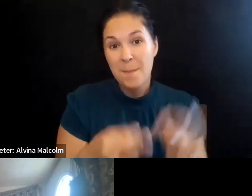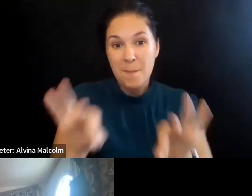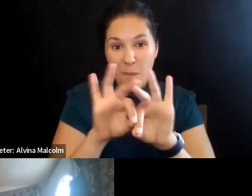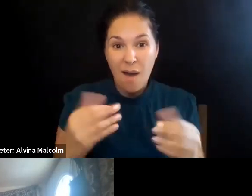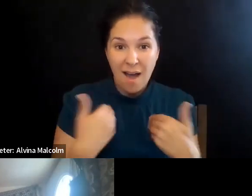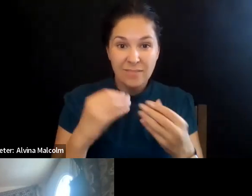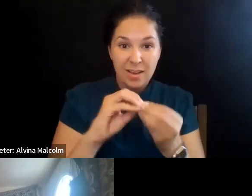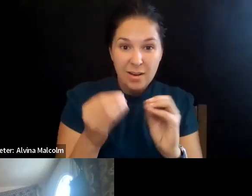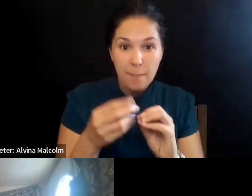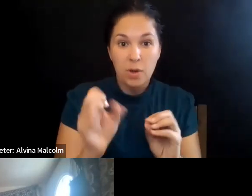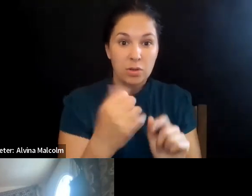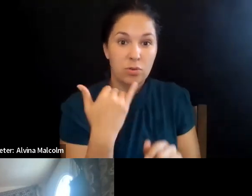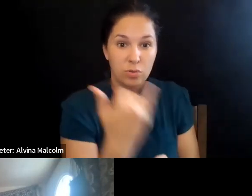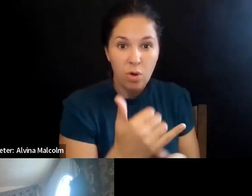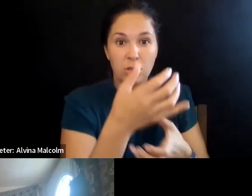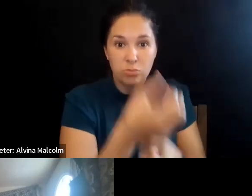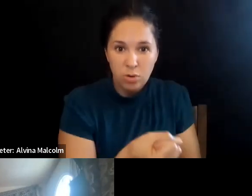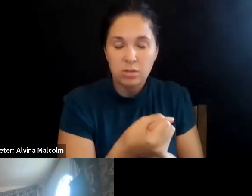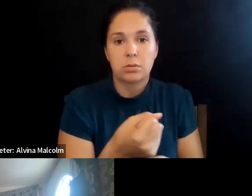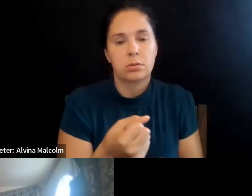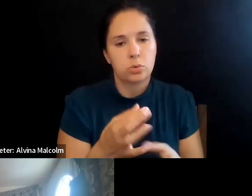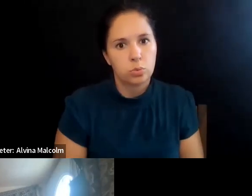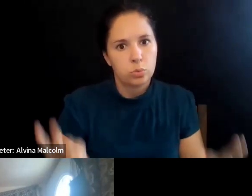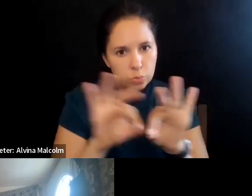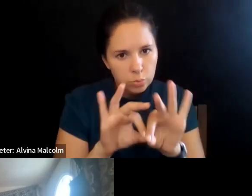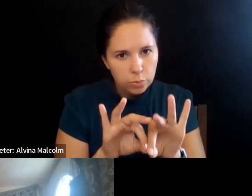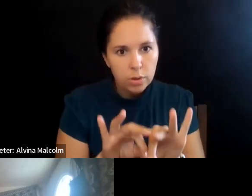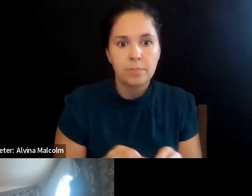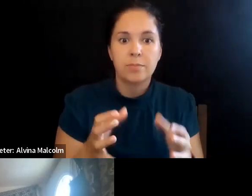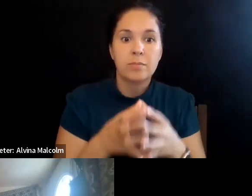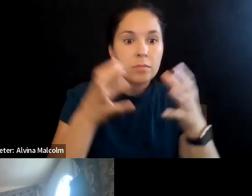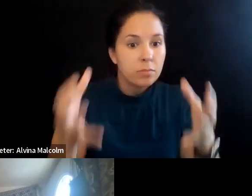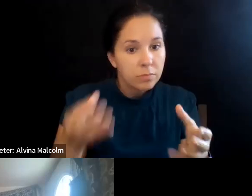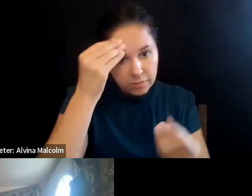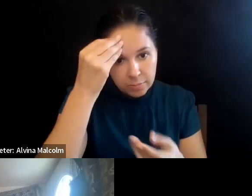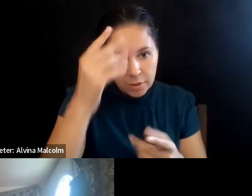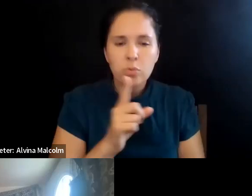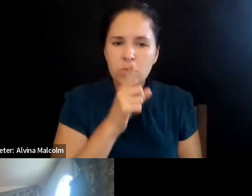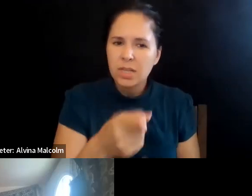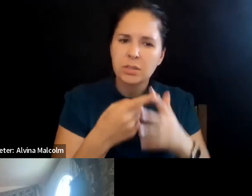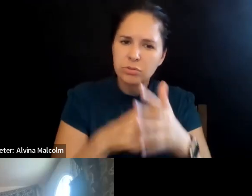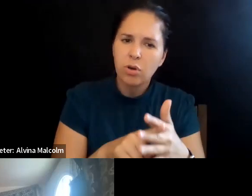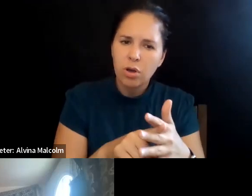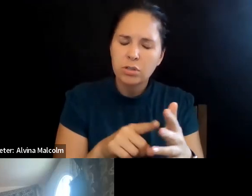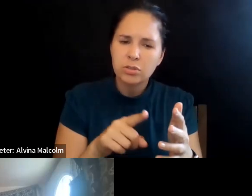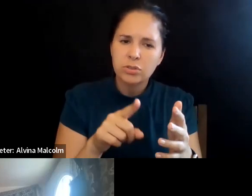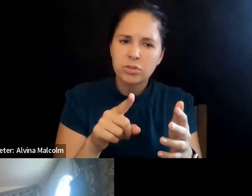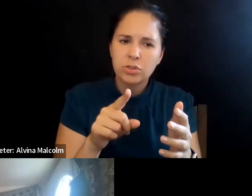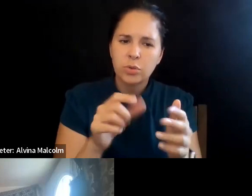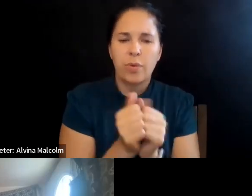home with the services at home, which they did. So having a number to call that you can trust when you've had these previous conversations is